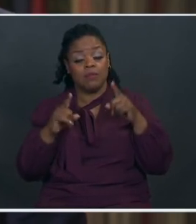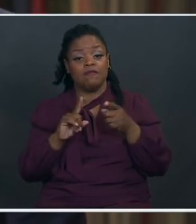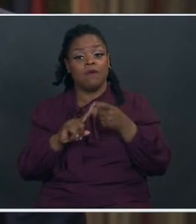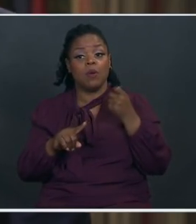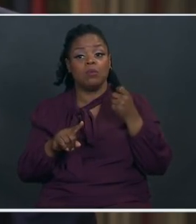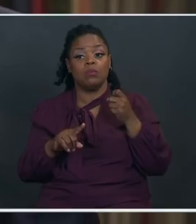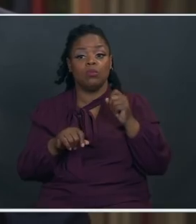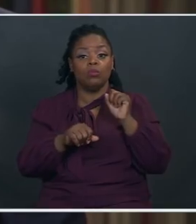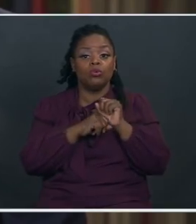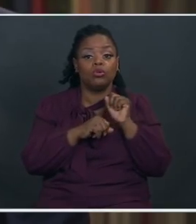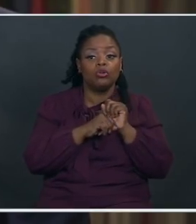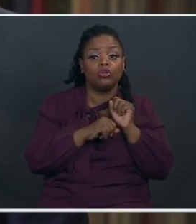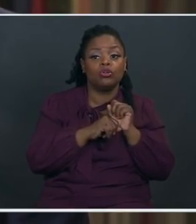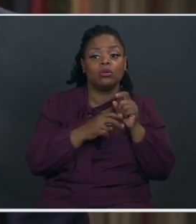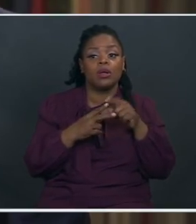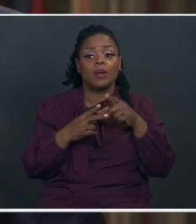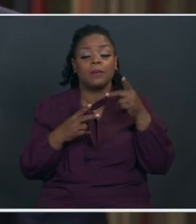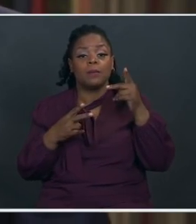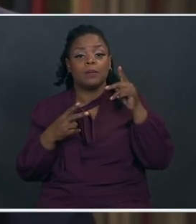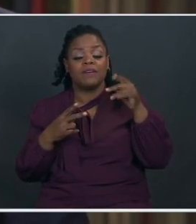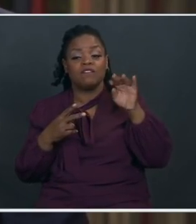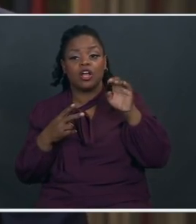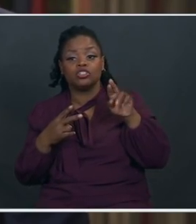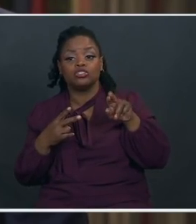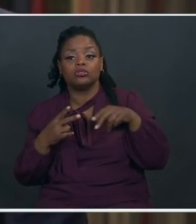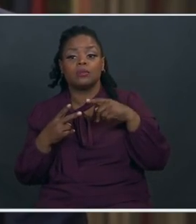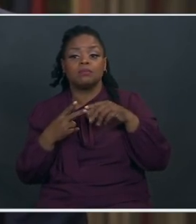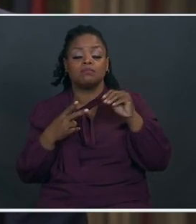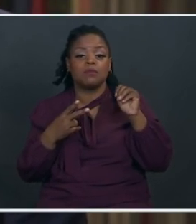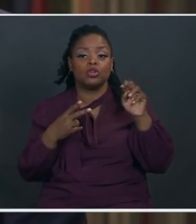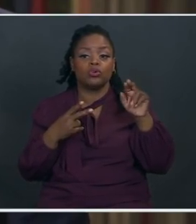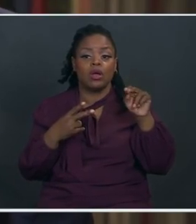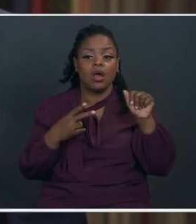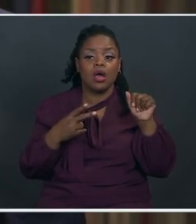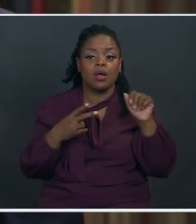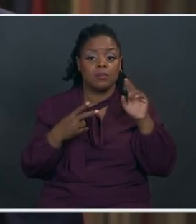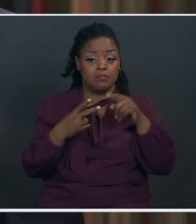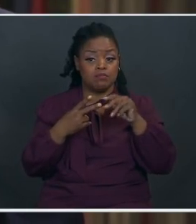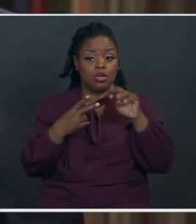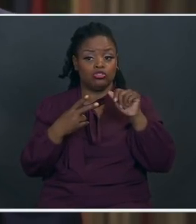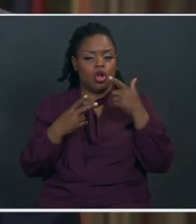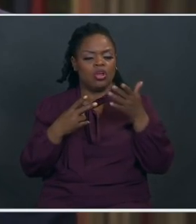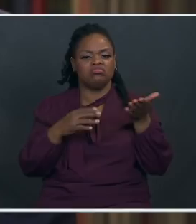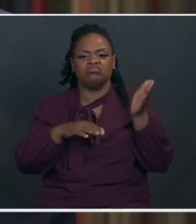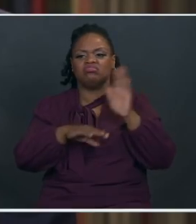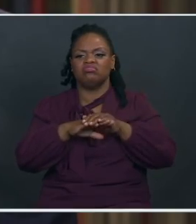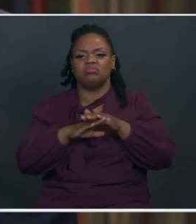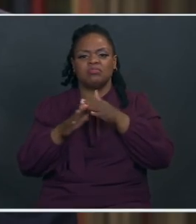came from our work with Moderna, there were planned increases and scrutinizing what's available